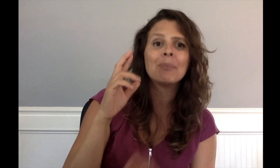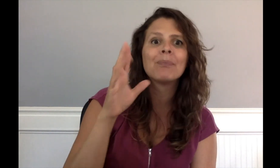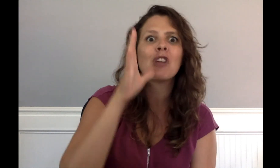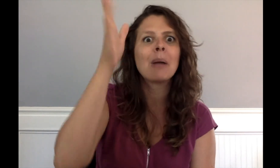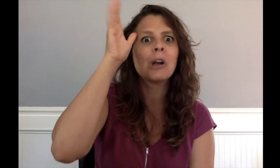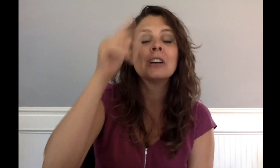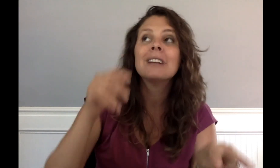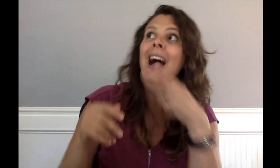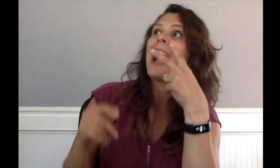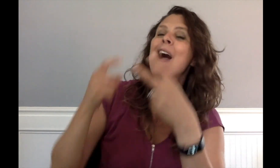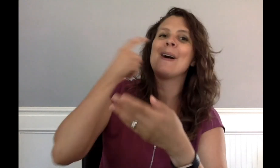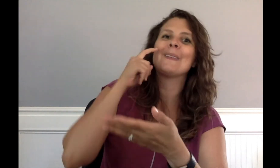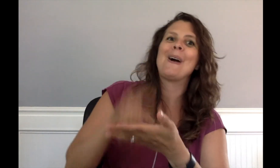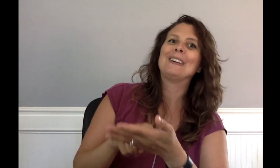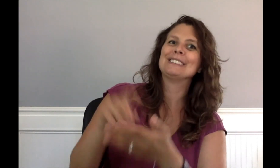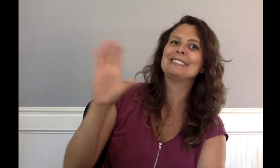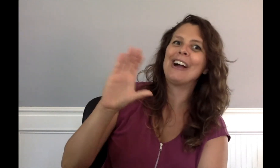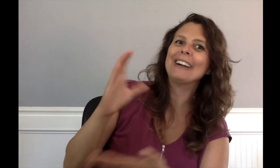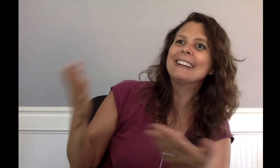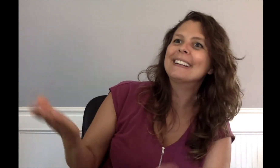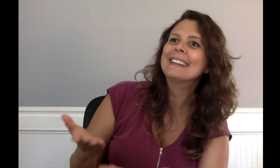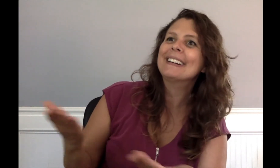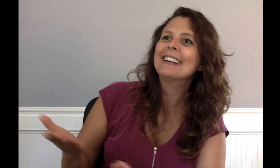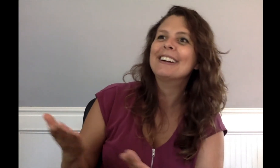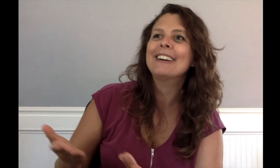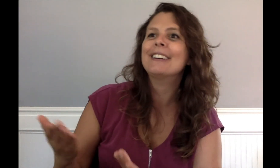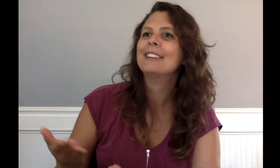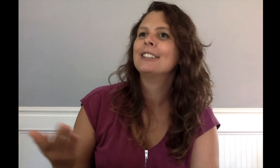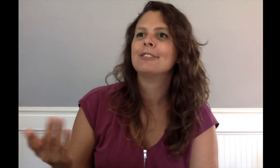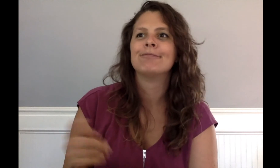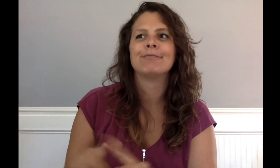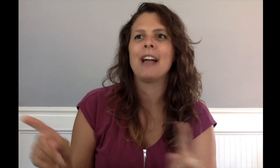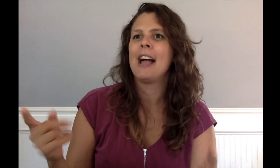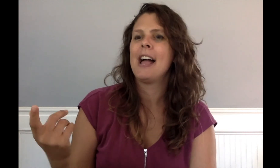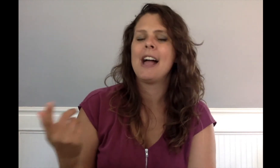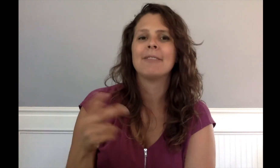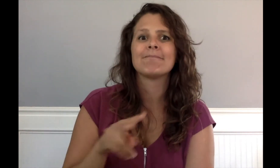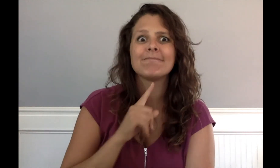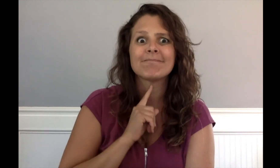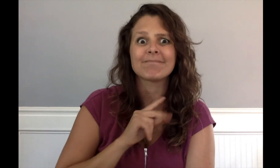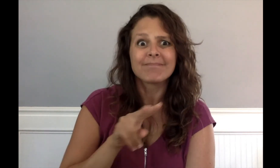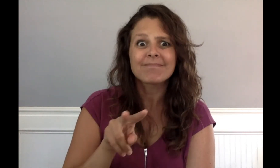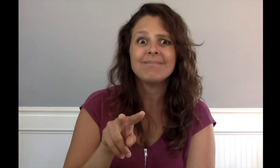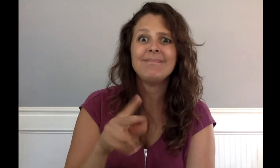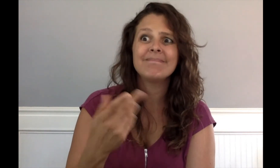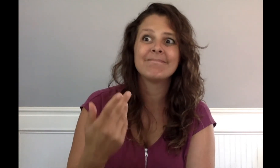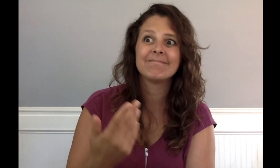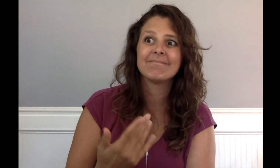for his grandparents to notice him. He swallowed hard.